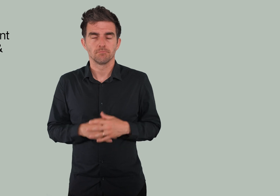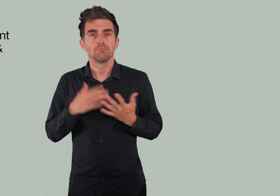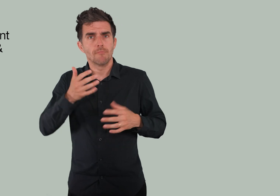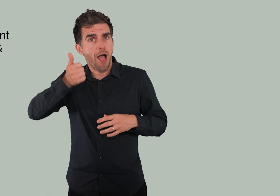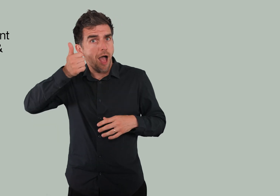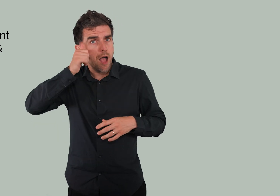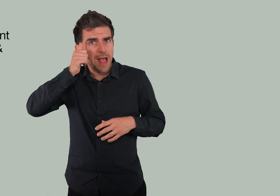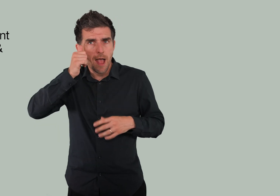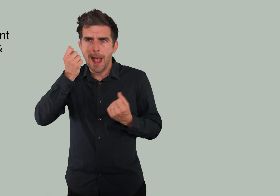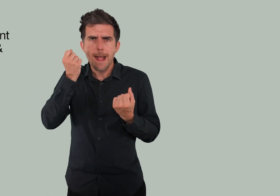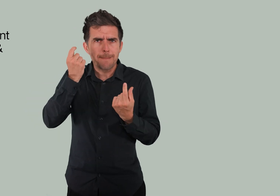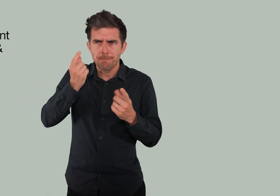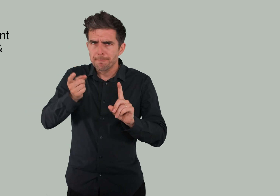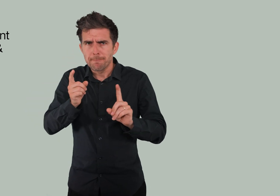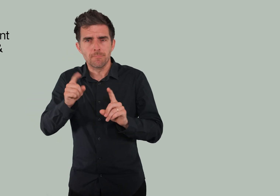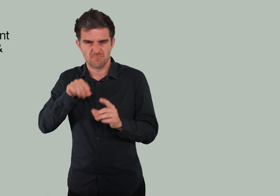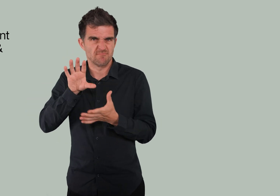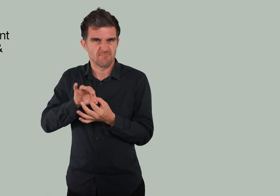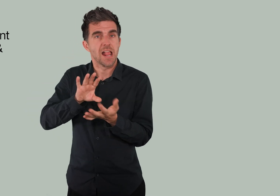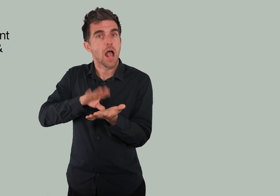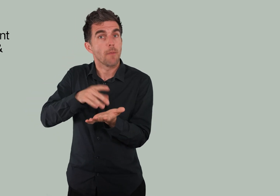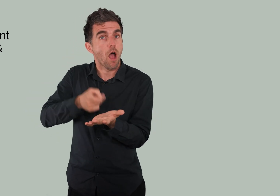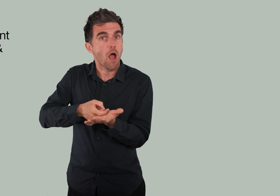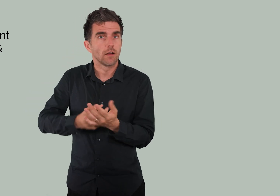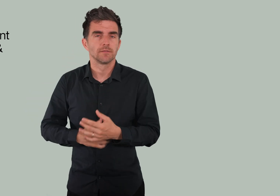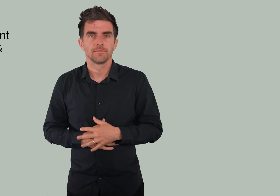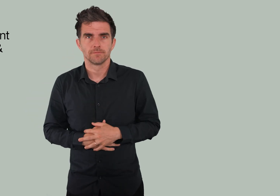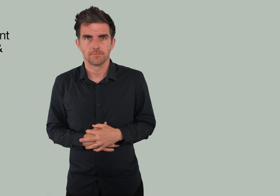Awareness and understanding of Mandatory Reconsiderations